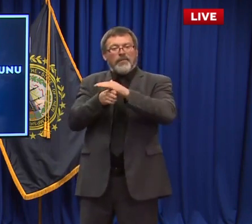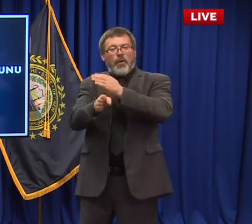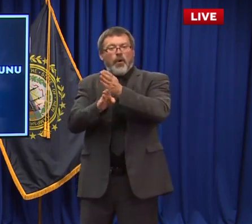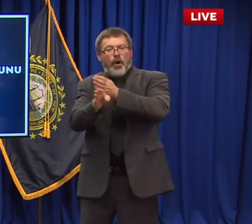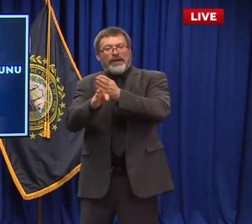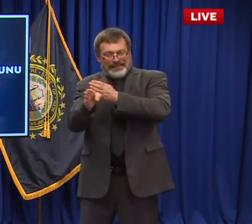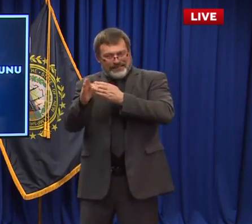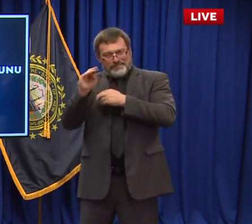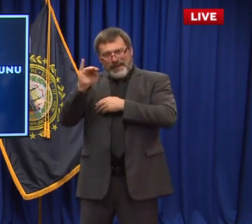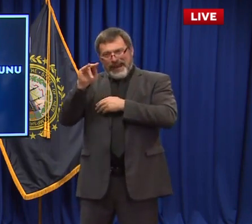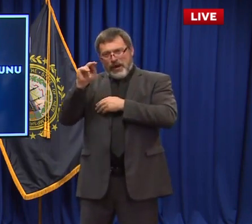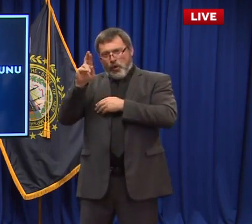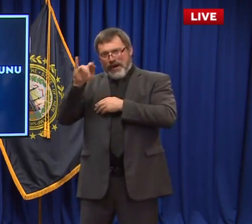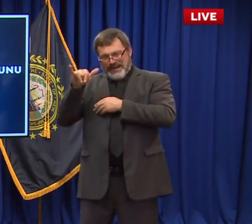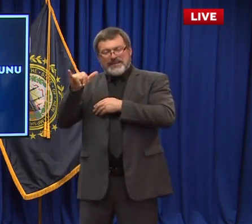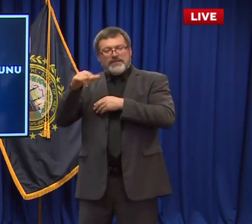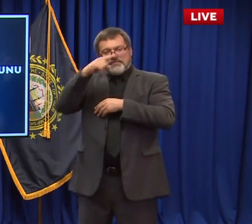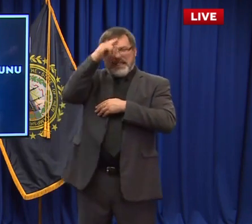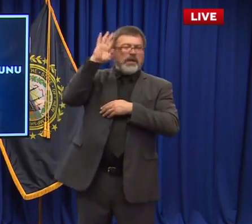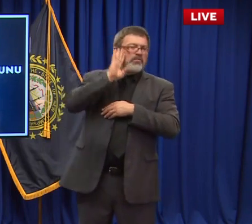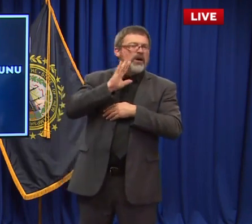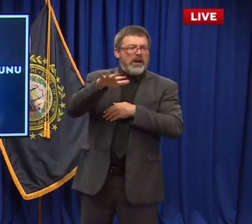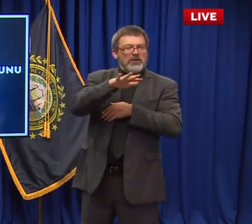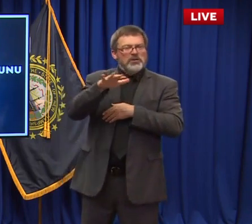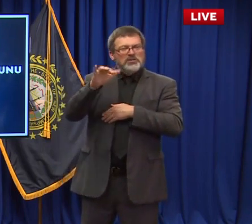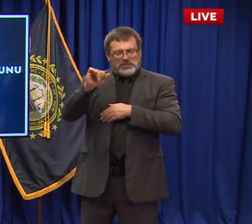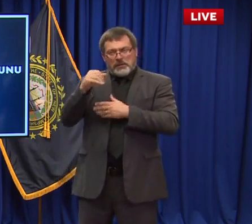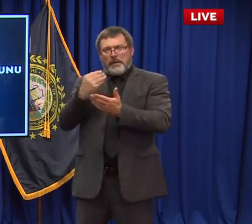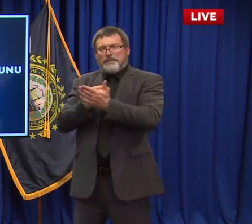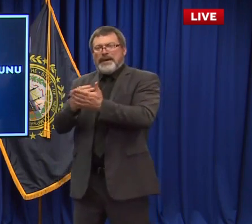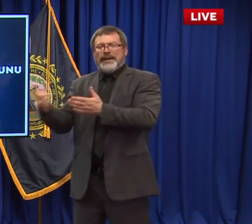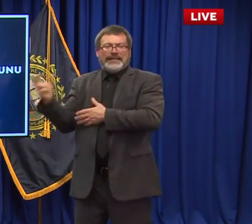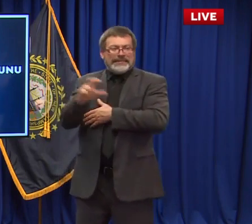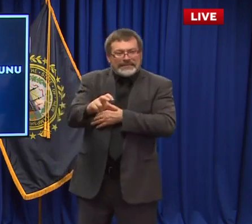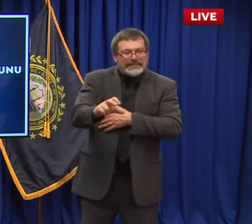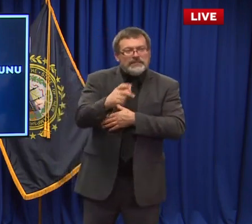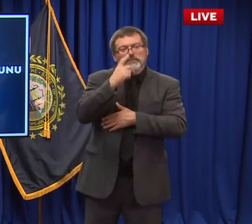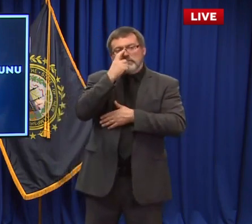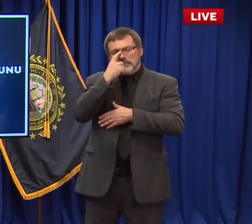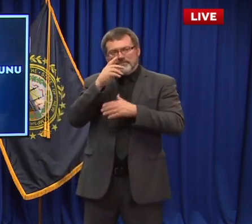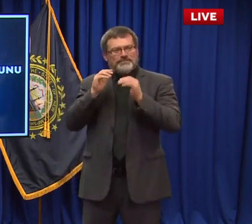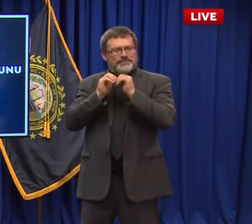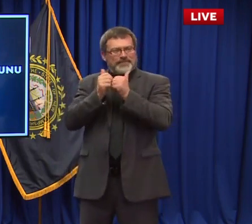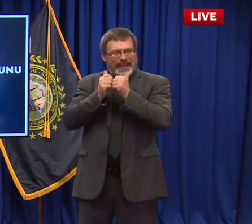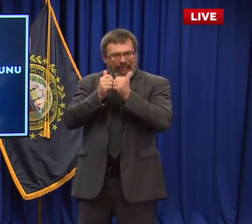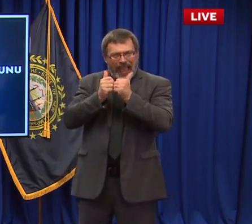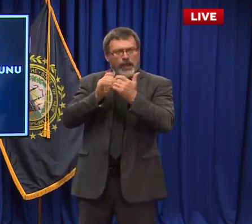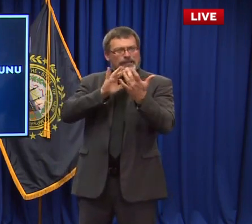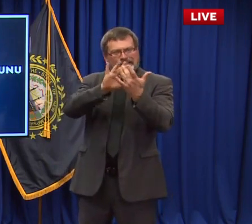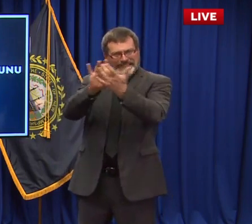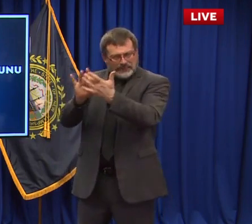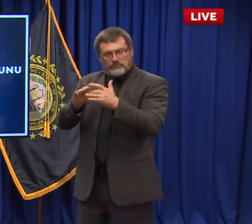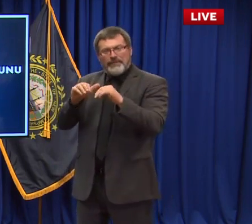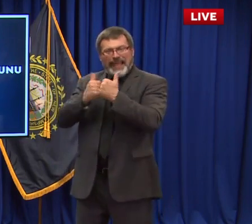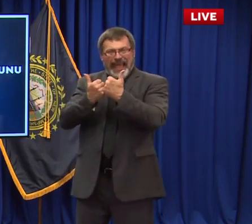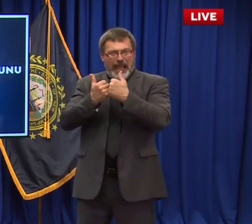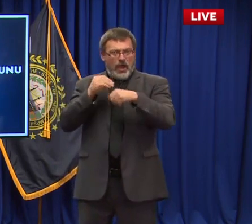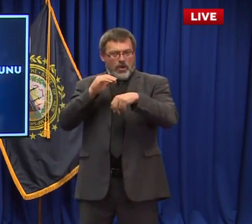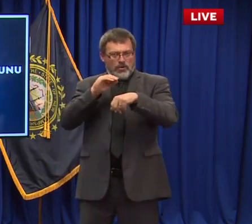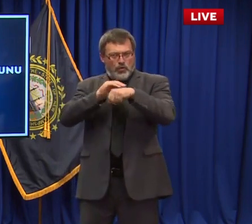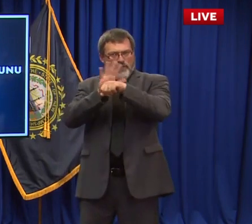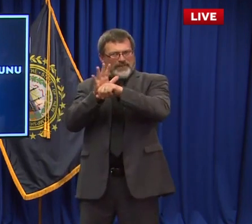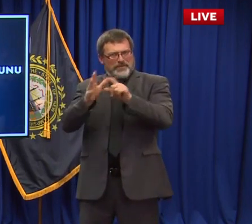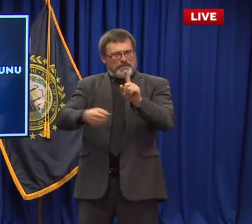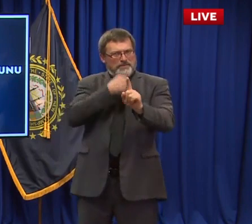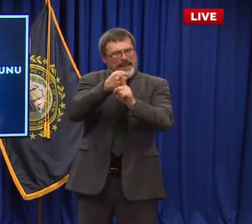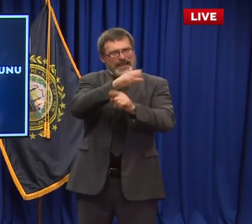THE ACCESS FOR MINORITIES AND PEOPLE OF COLOR TO RELIEVE FUNDS AND ECONOMIC OPPORTUNITY, RELIEF OPPORTUNITY AROUND THE COVID PANDEMIC AND EPIDEMIC.